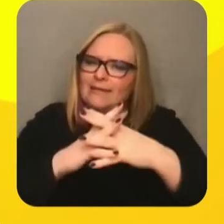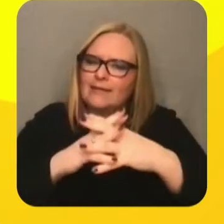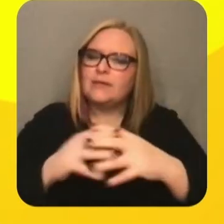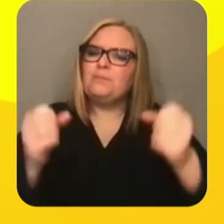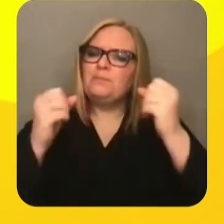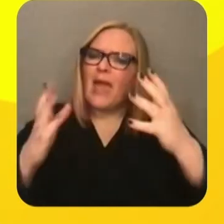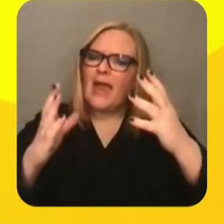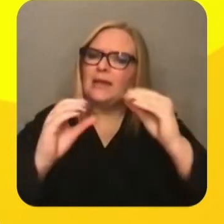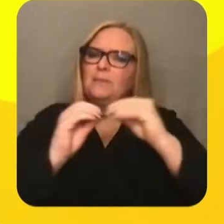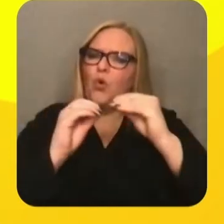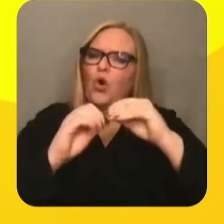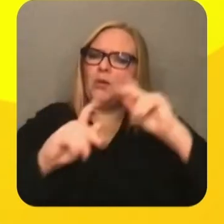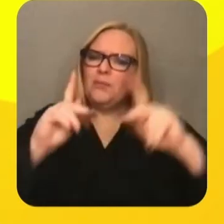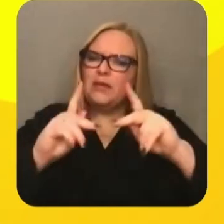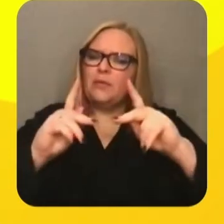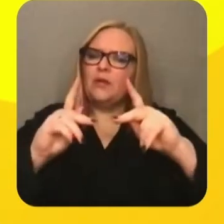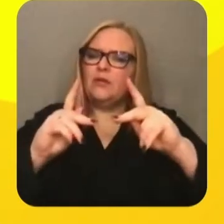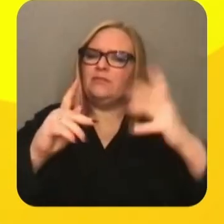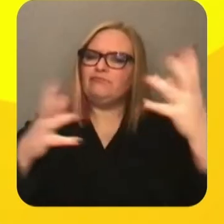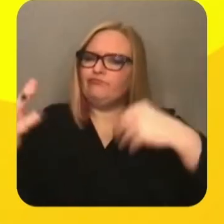There's so many amazing people who are doing this work,